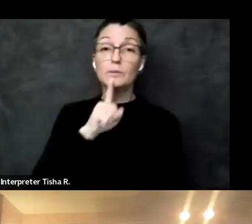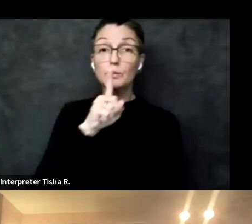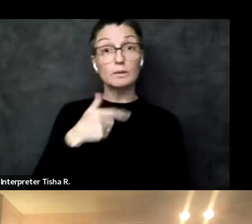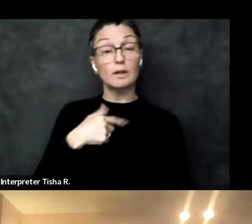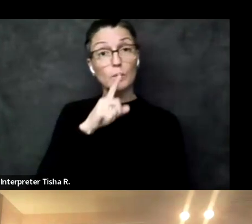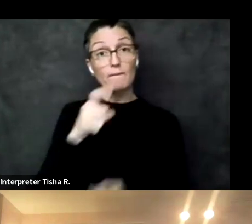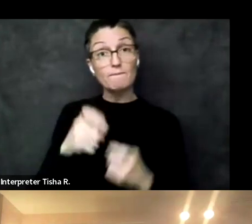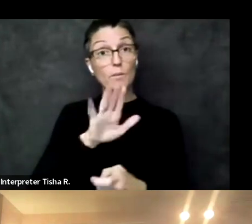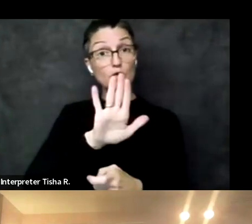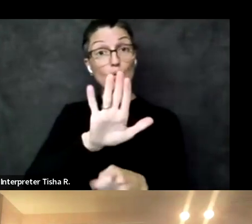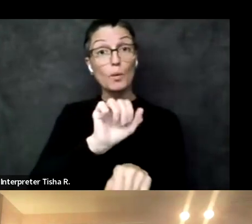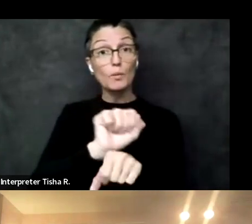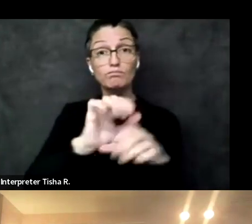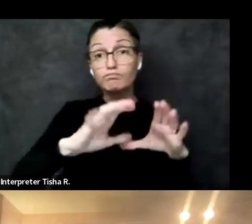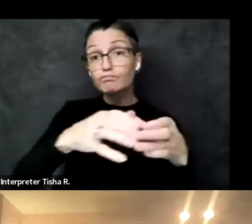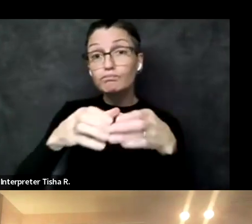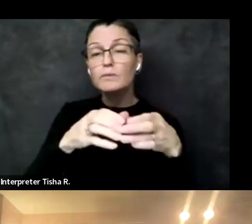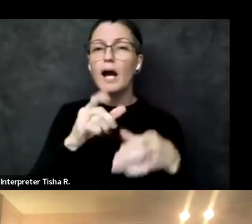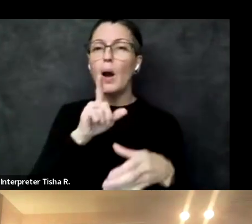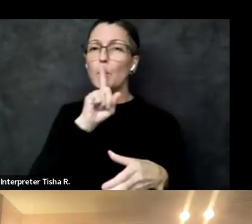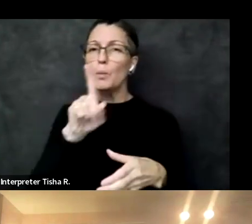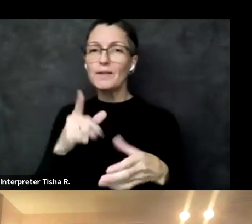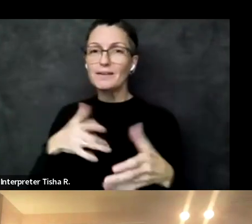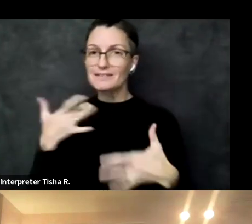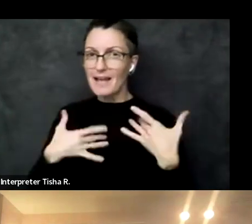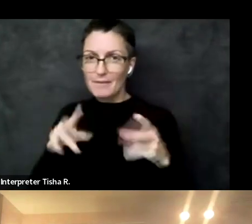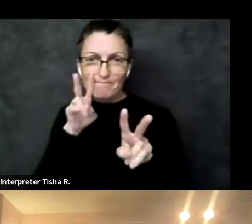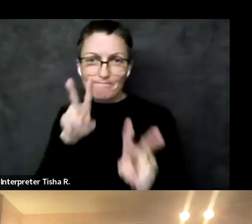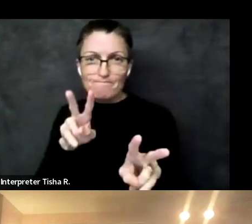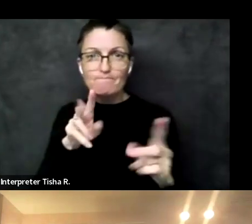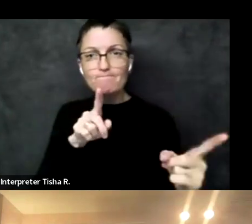is having this sense of mentorship, and community